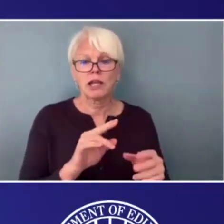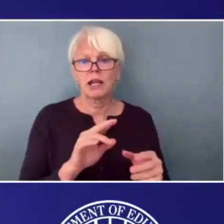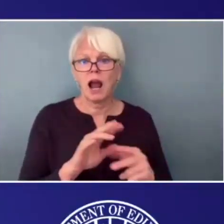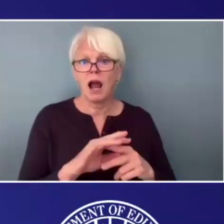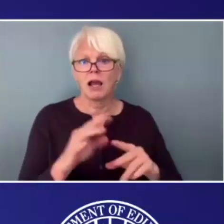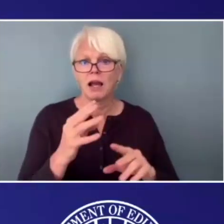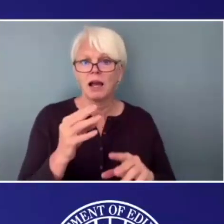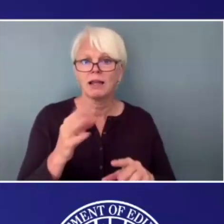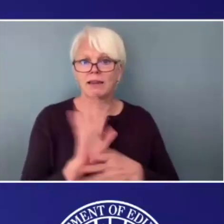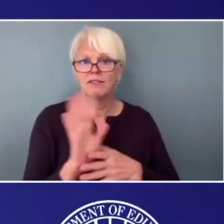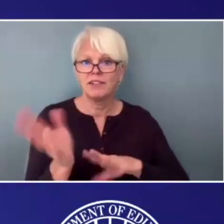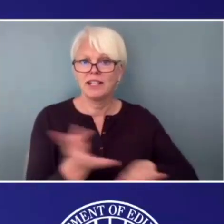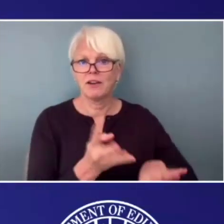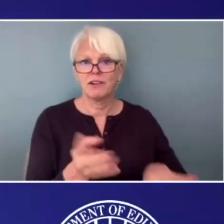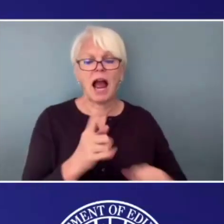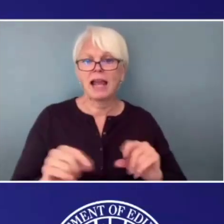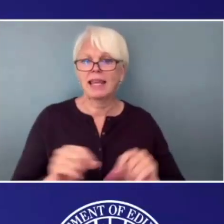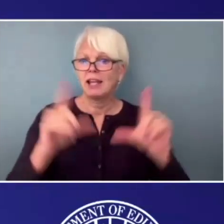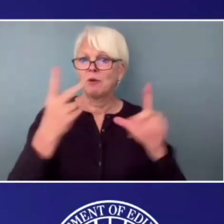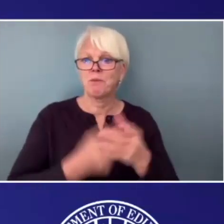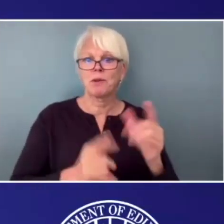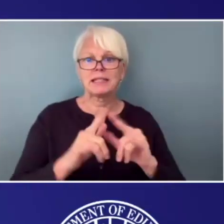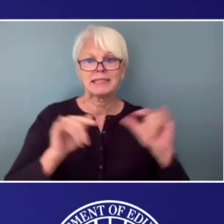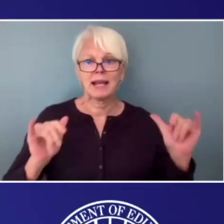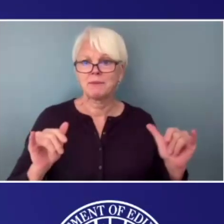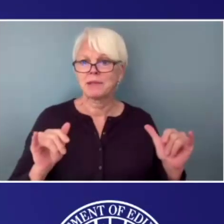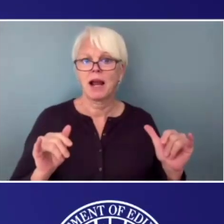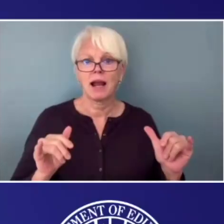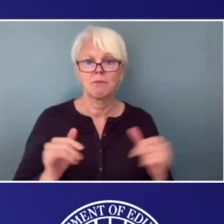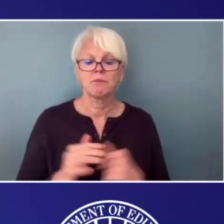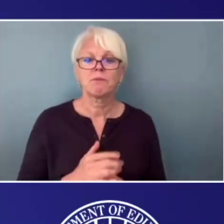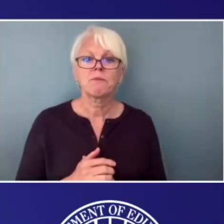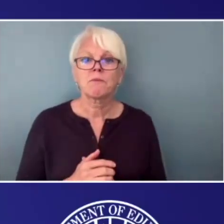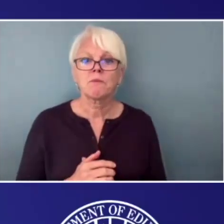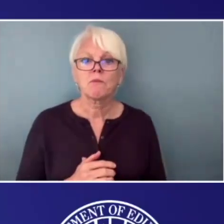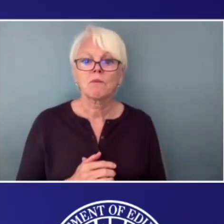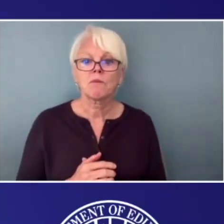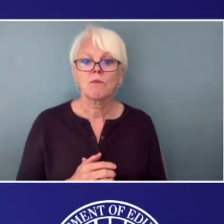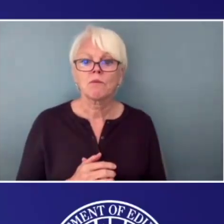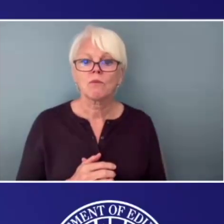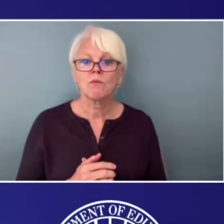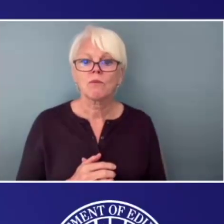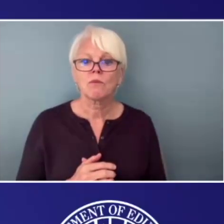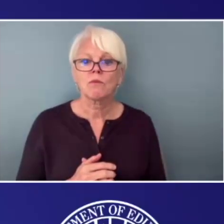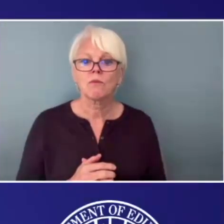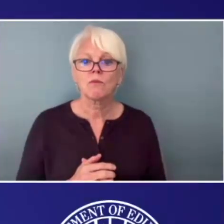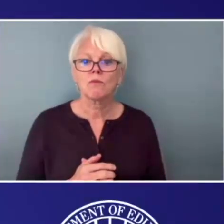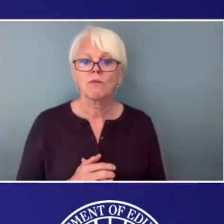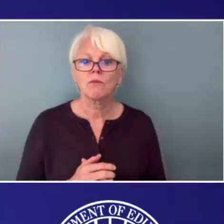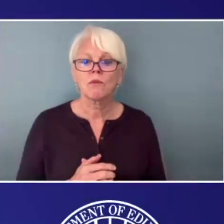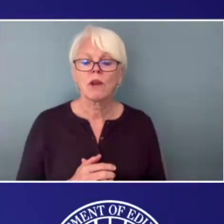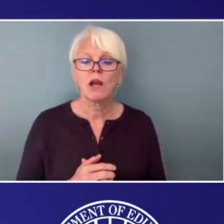So I can't pull up both of them at the same time. The hypothetical questions that they